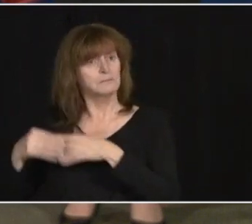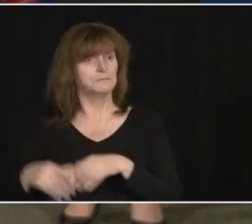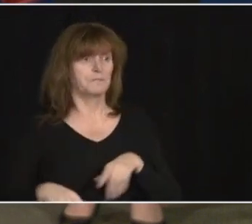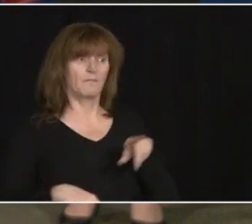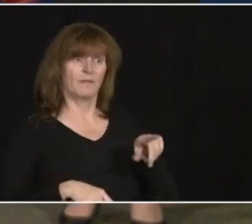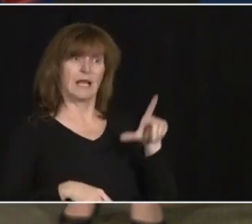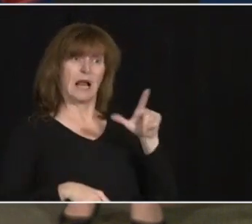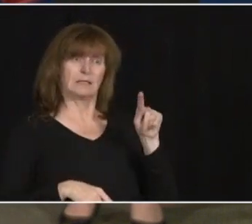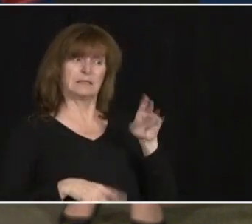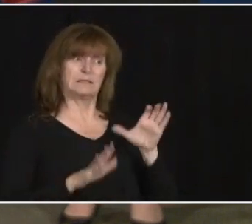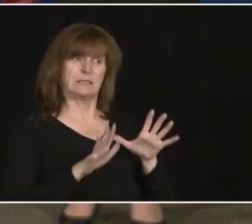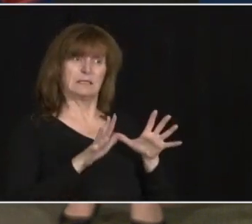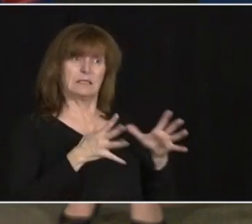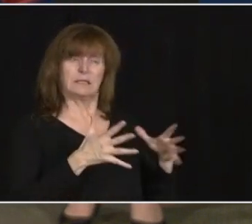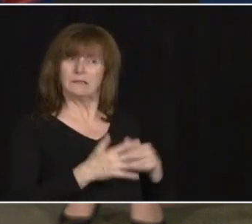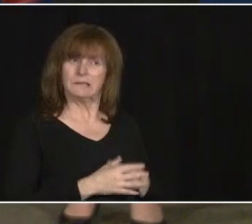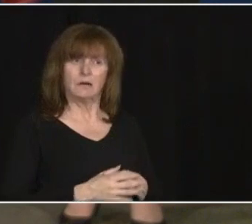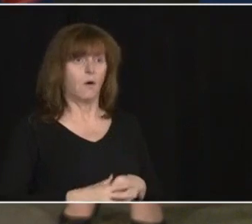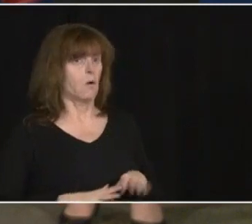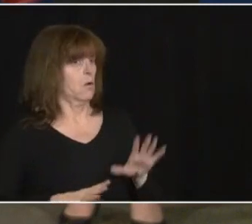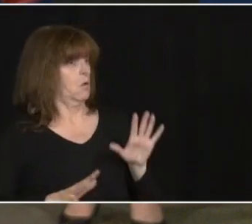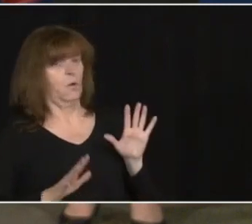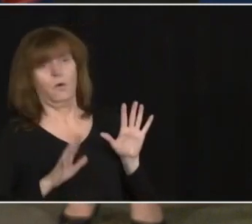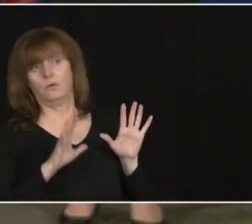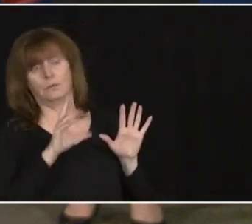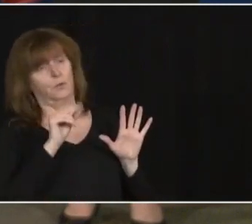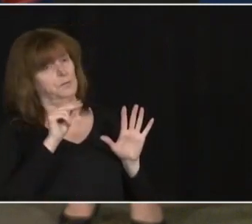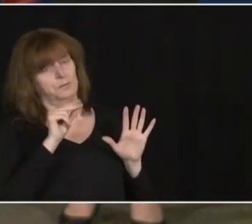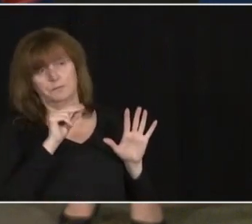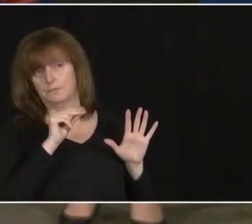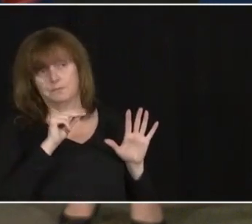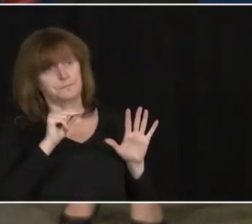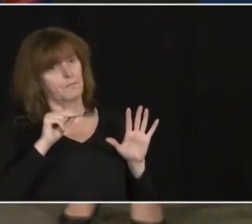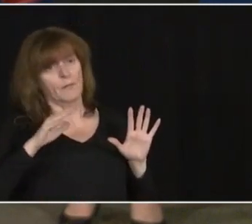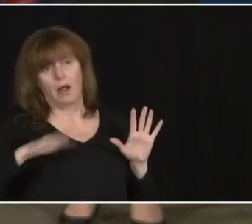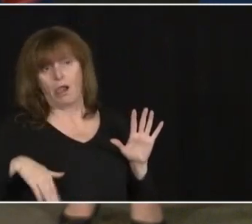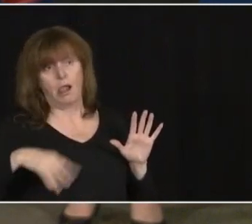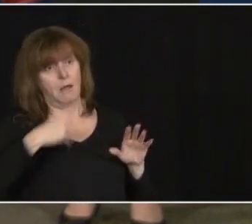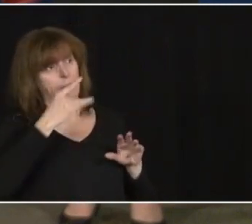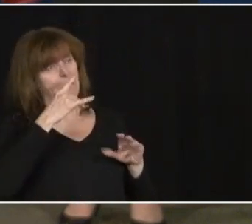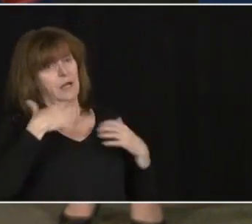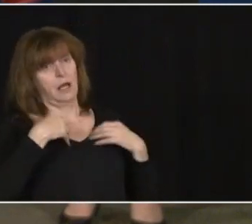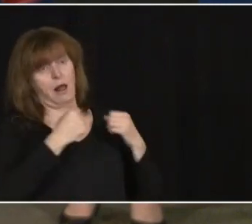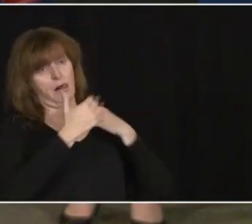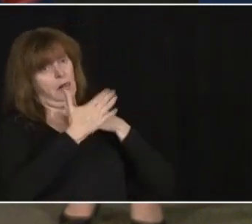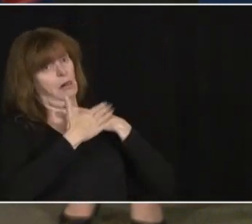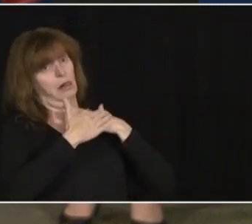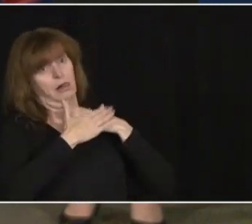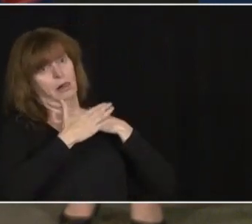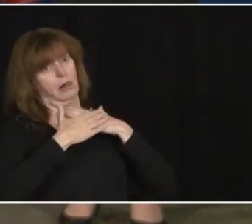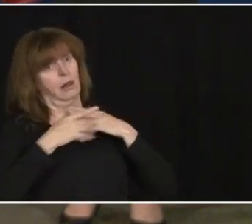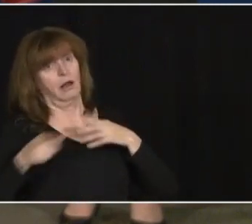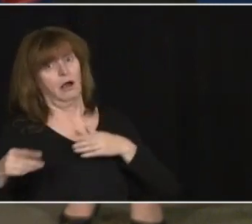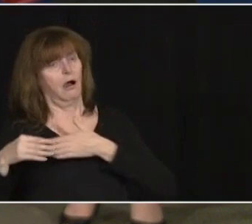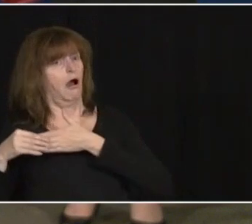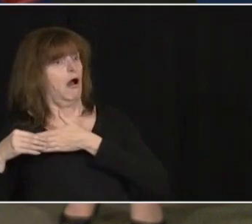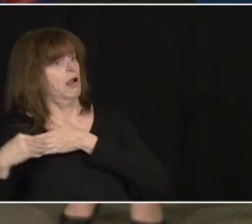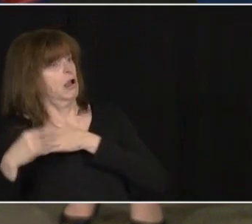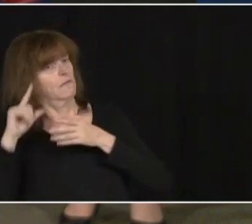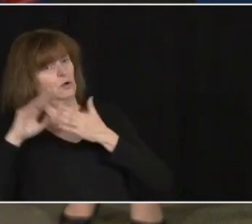Well, they've never said that, myself or anyone on our team am I think we have to continue practicing social distancing. You see this